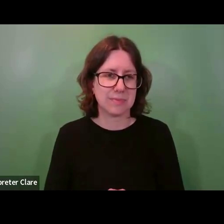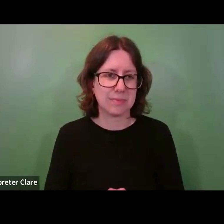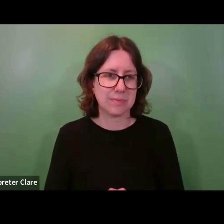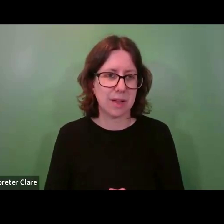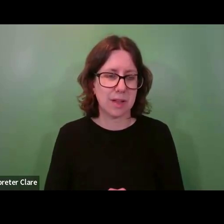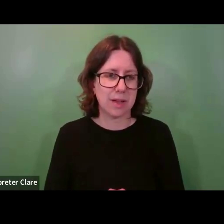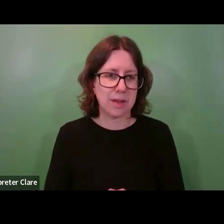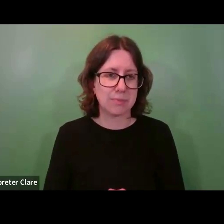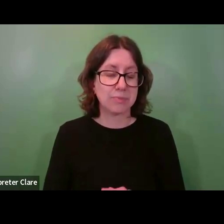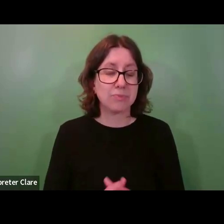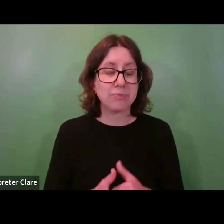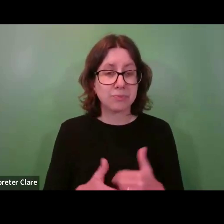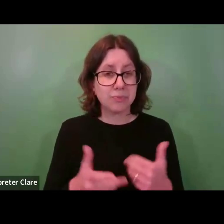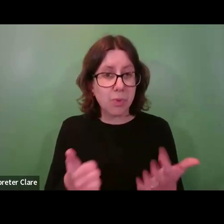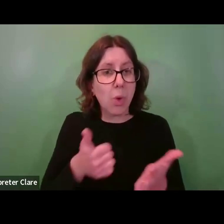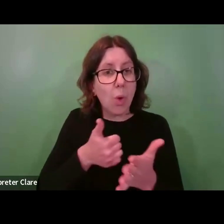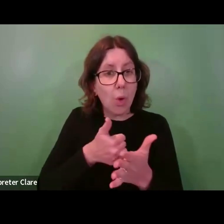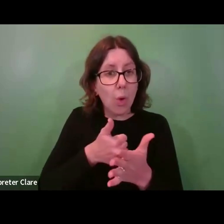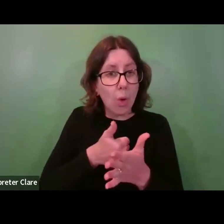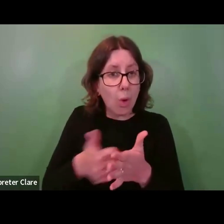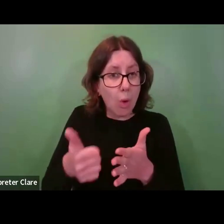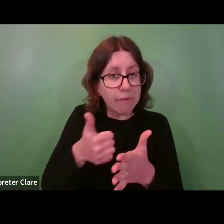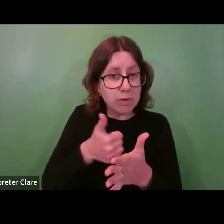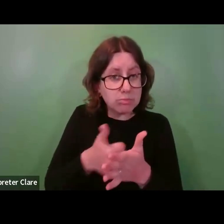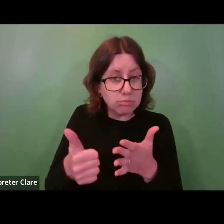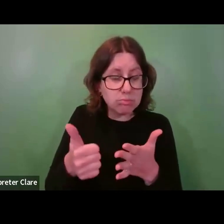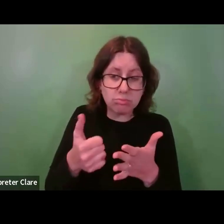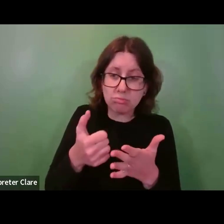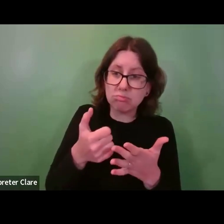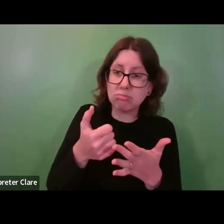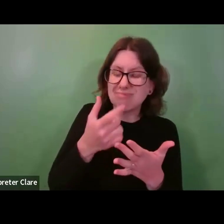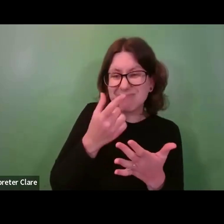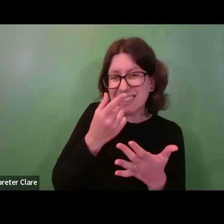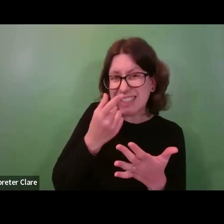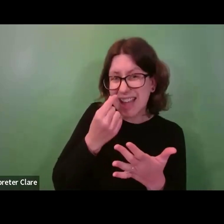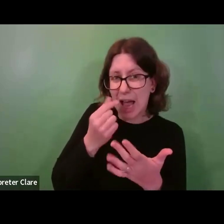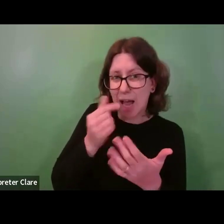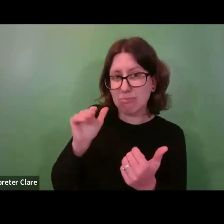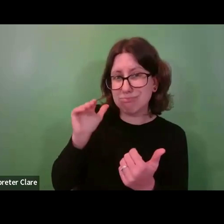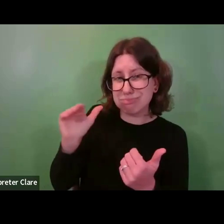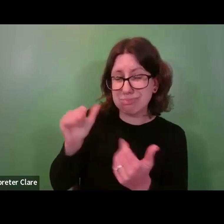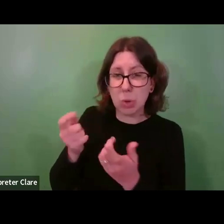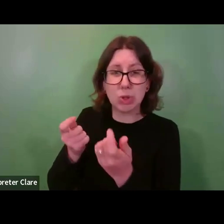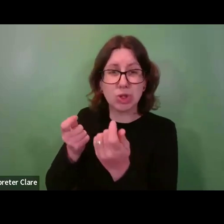often the opportunity to reach out to the chair or the vice chair of an organization to